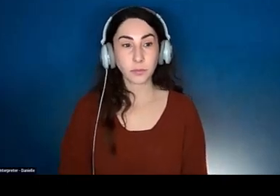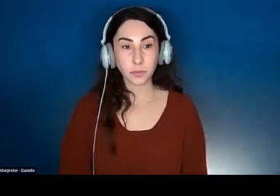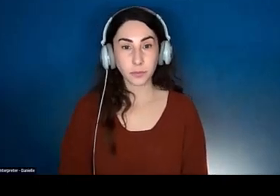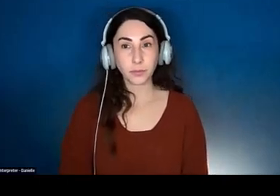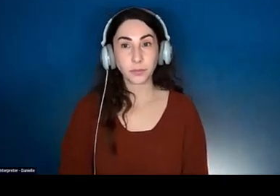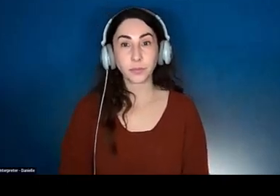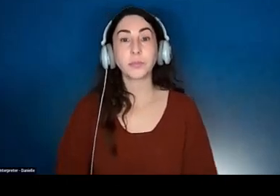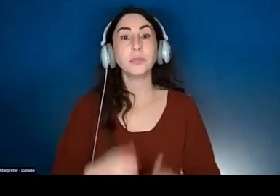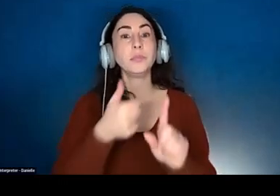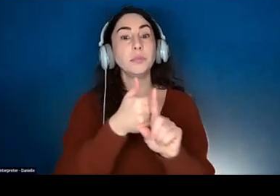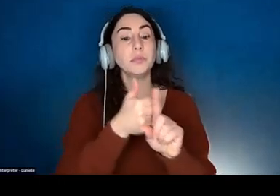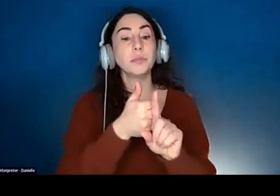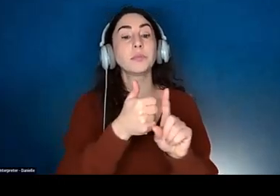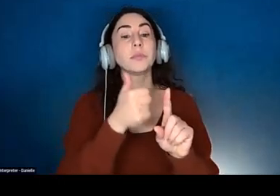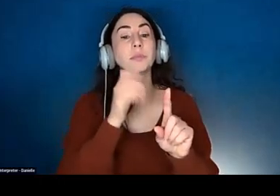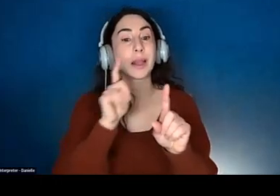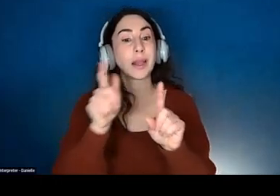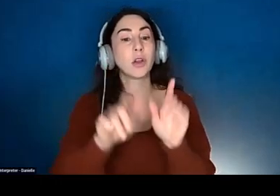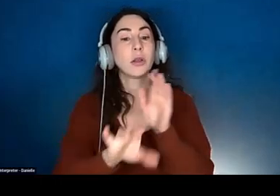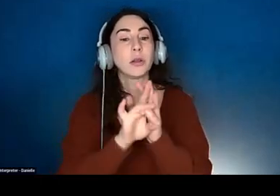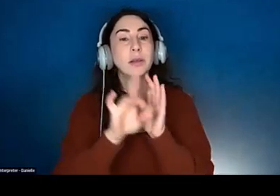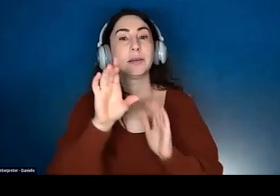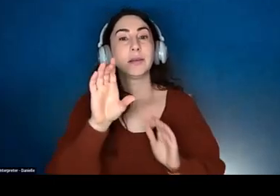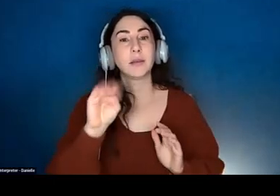appointed CMS administrator after the